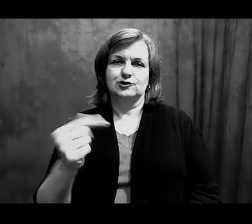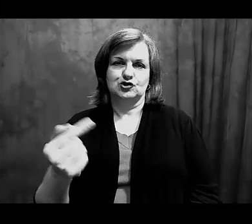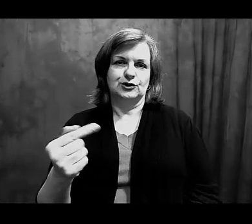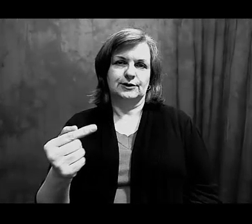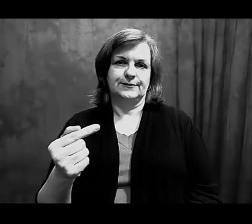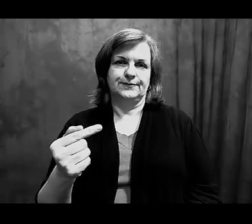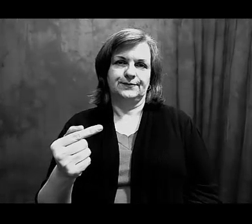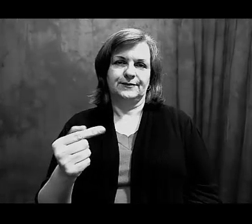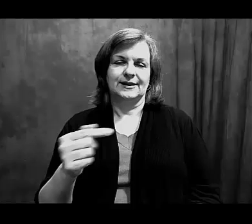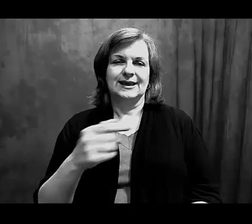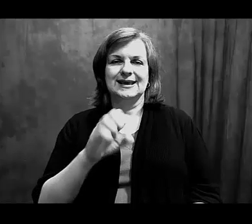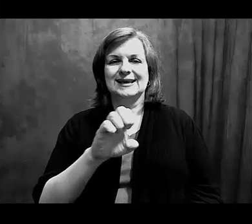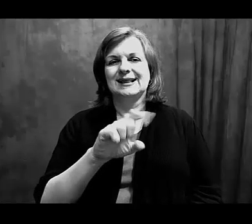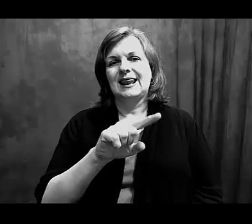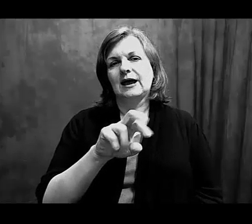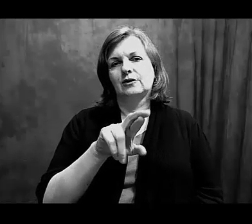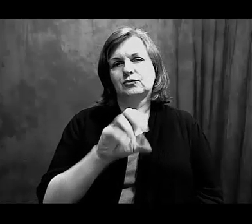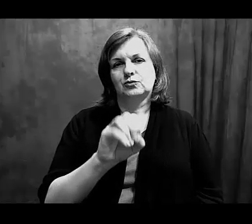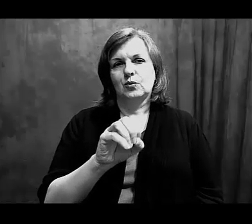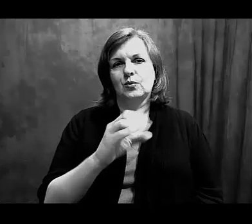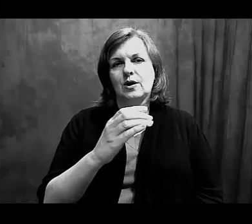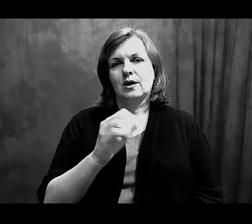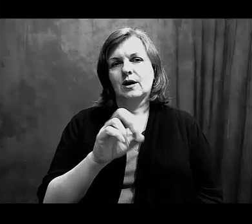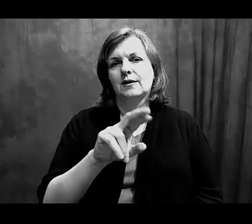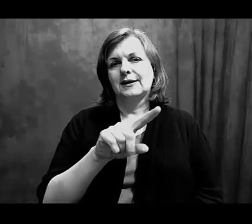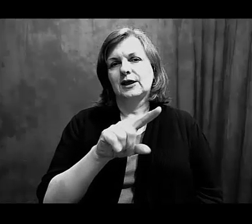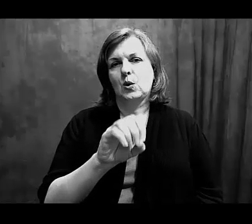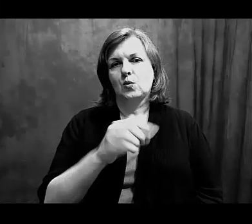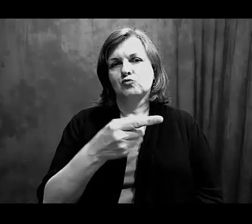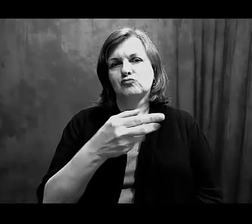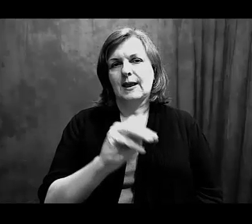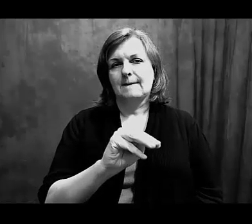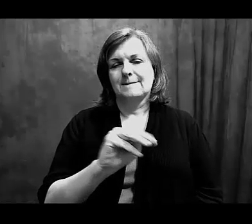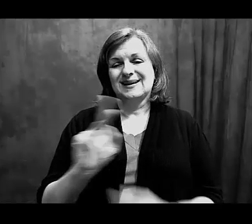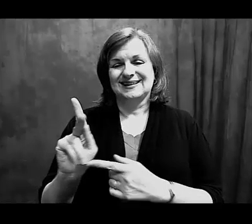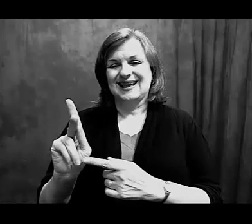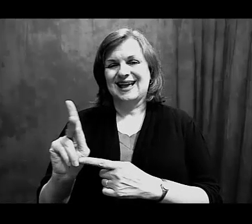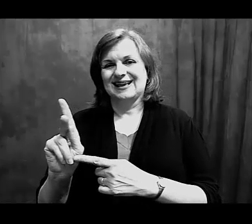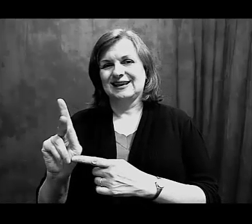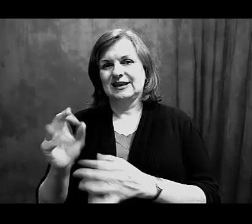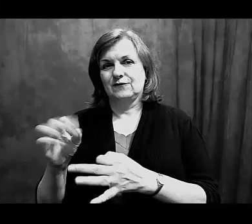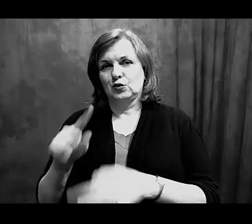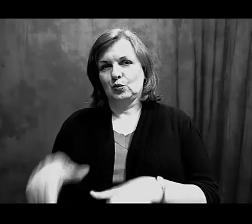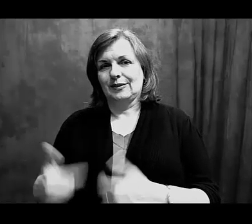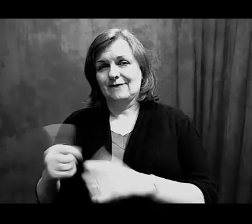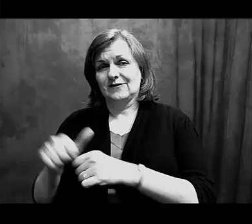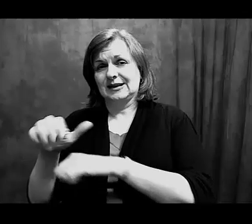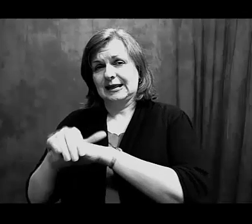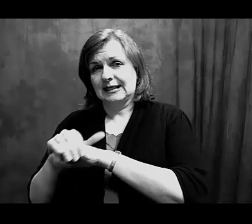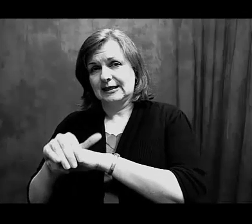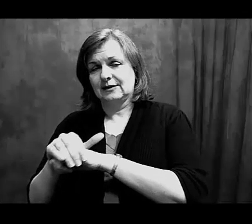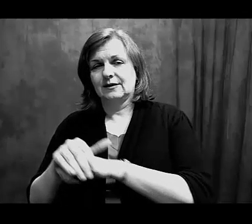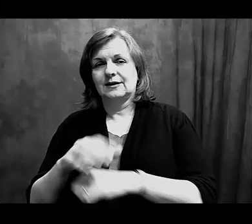the AV node! sends the signals to the ventricles so the ventricles will then contract